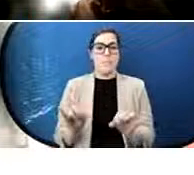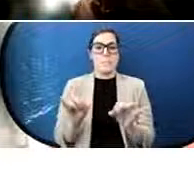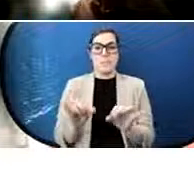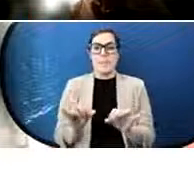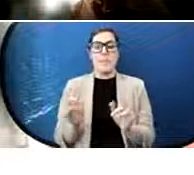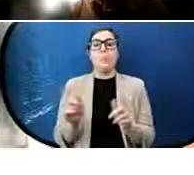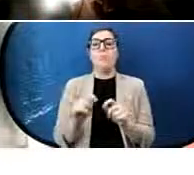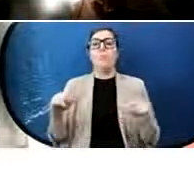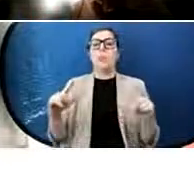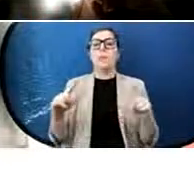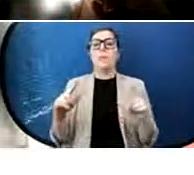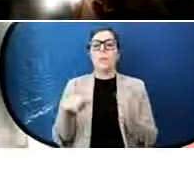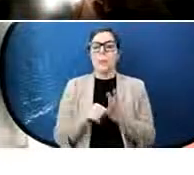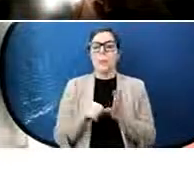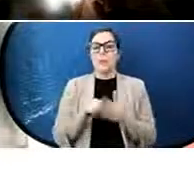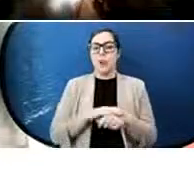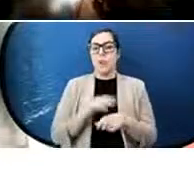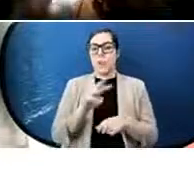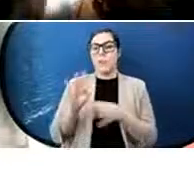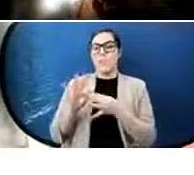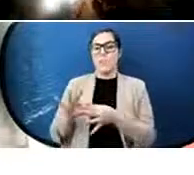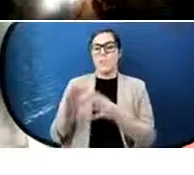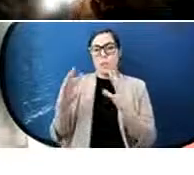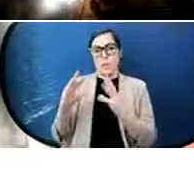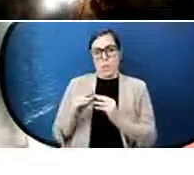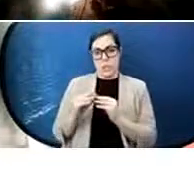on our website for the Summit. You're always going to be able to go there and see a if there's